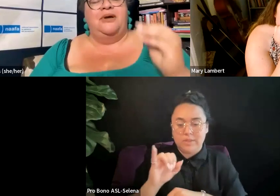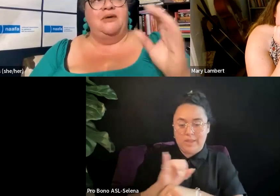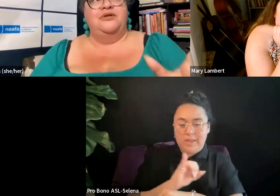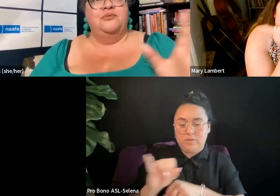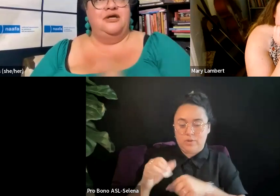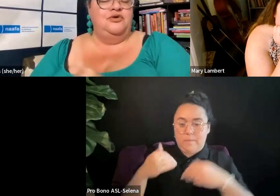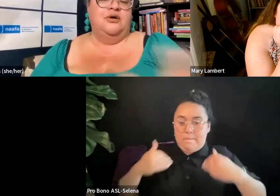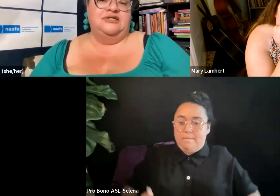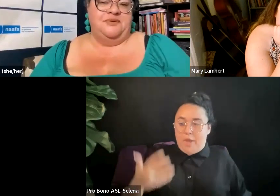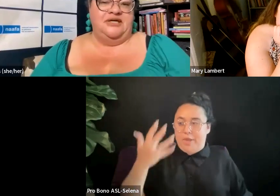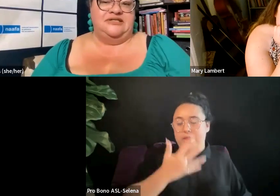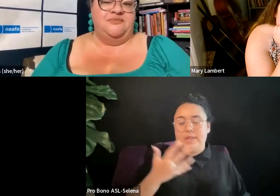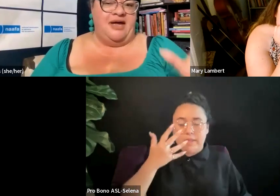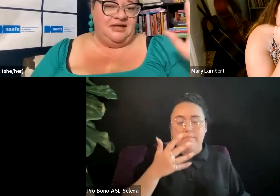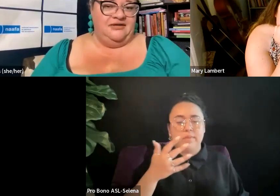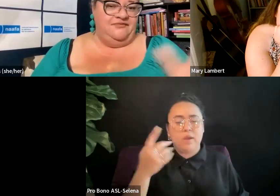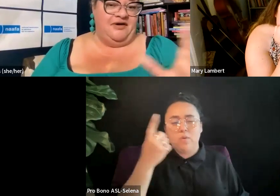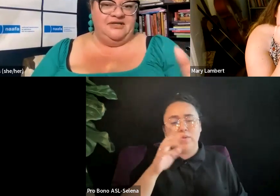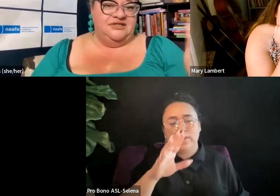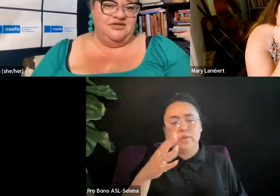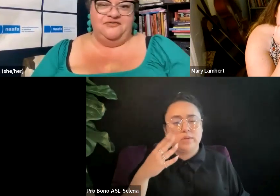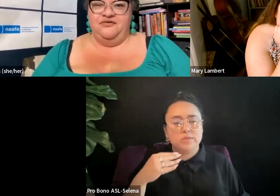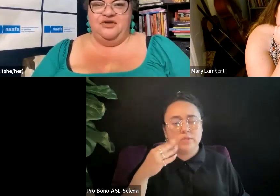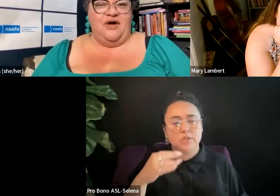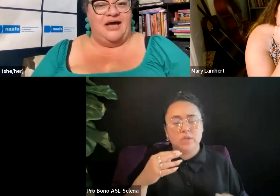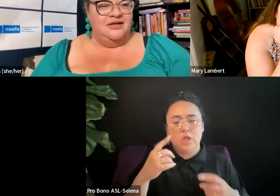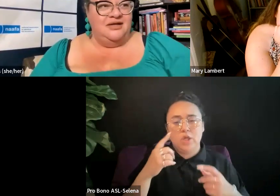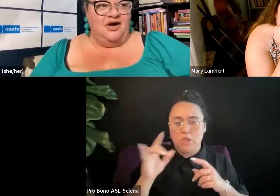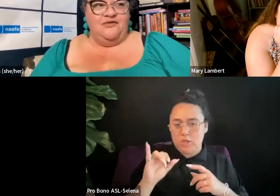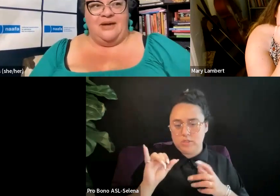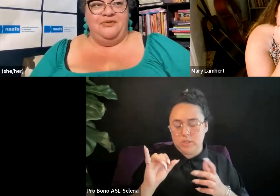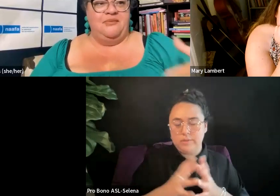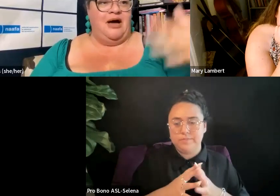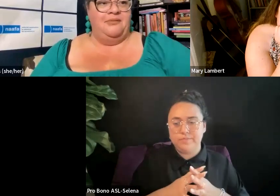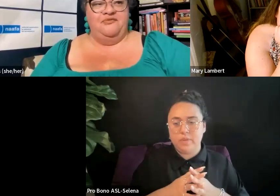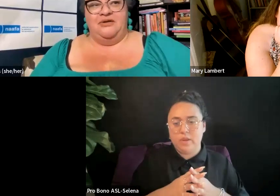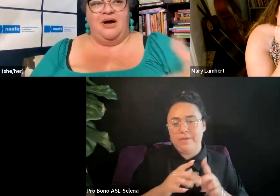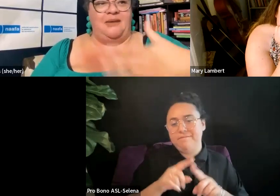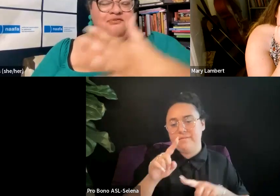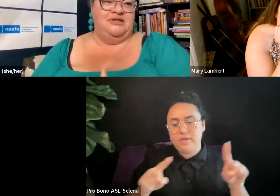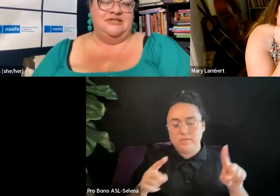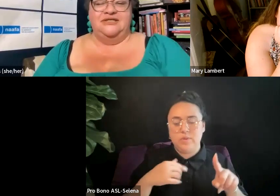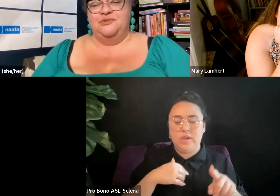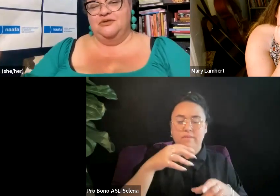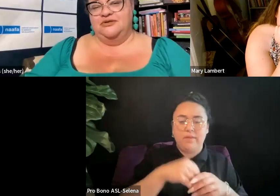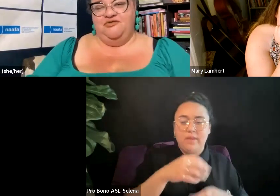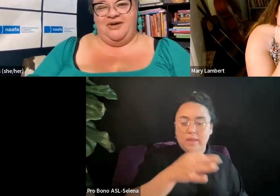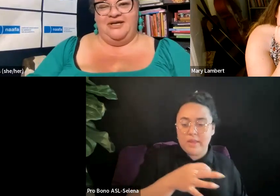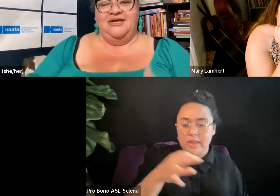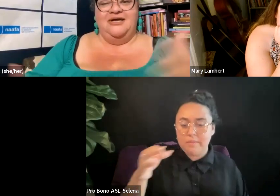But I wonder what your experience has been in various because you've, you know, had overlap with hip hop, you've been in pop, you've been in the dance world, you've been,